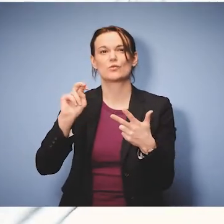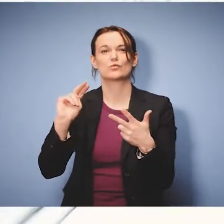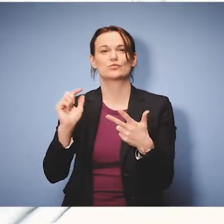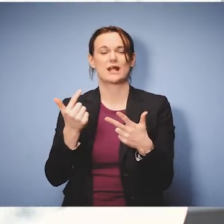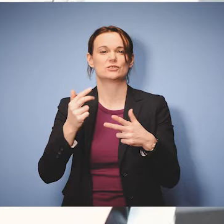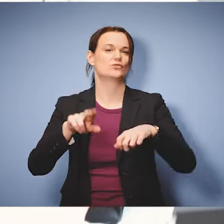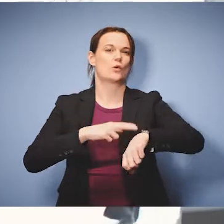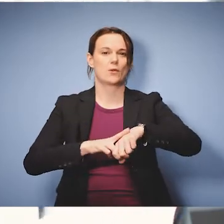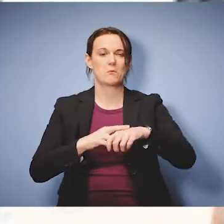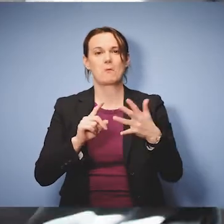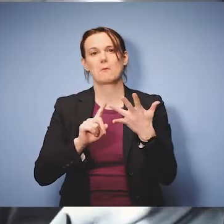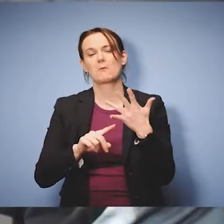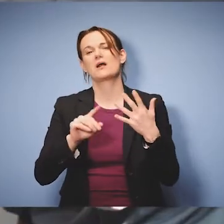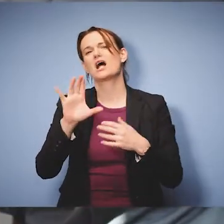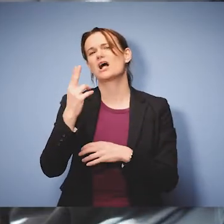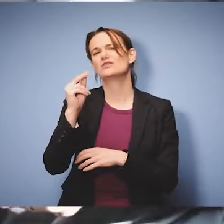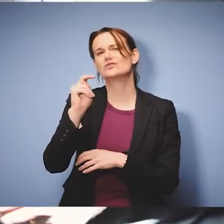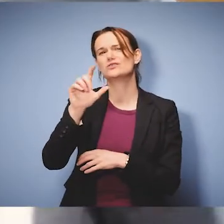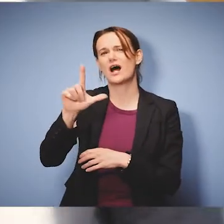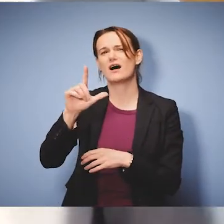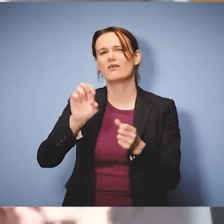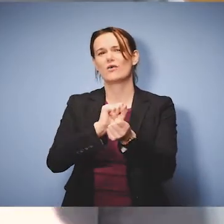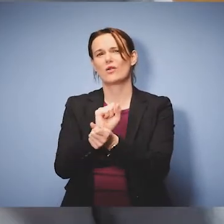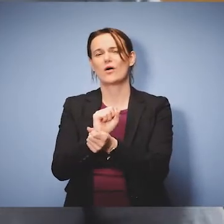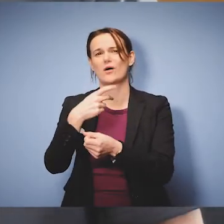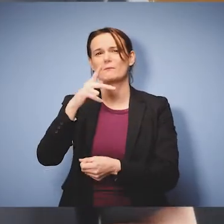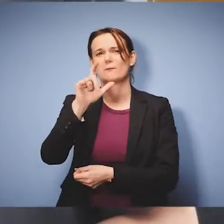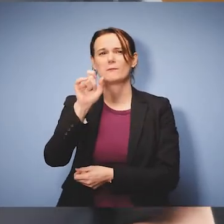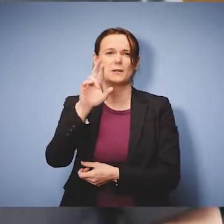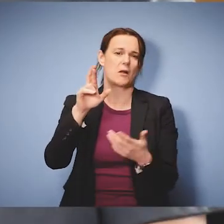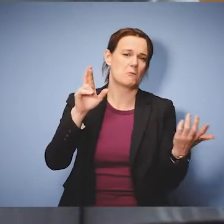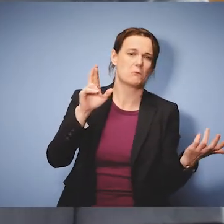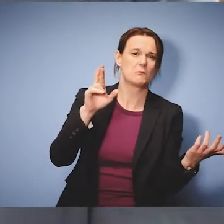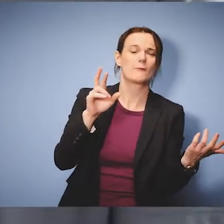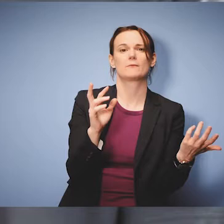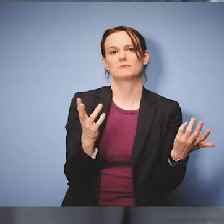and maybe a set of channel lock pliers. These are very common tools and any handy person at home